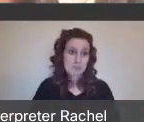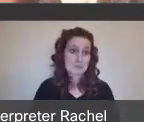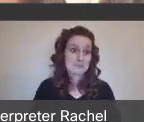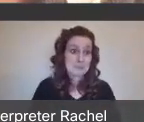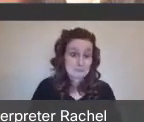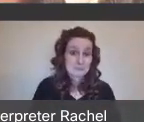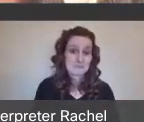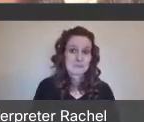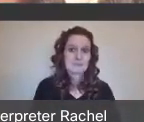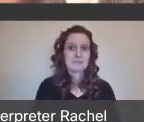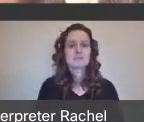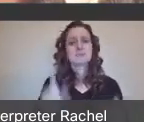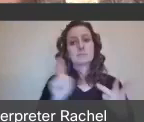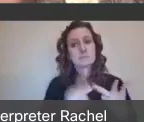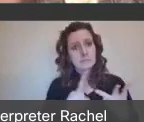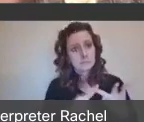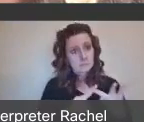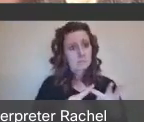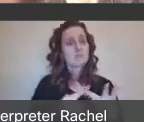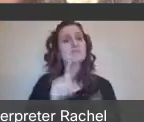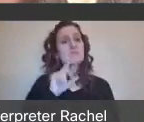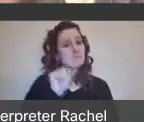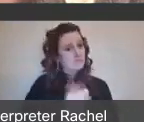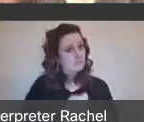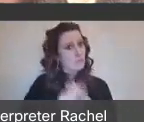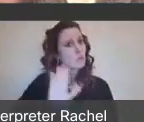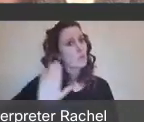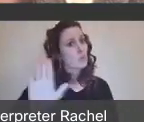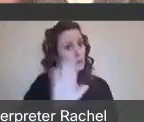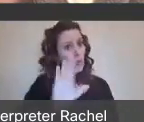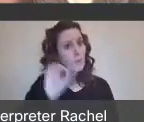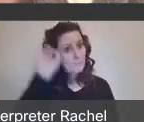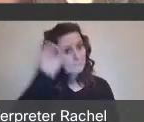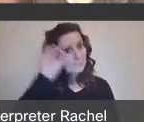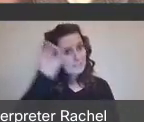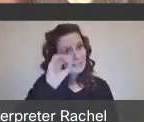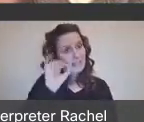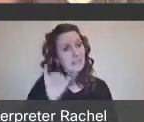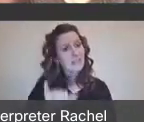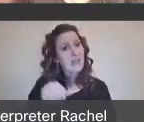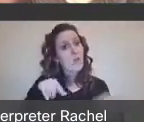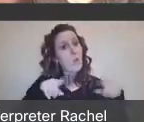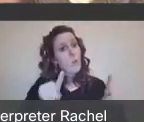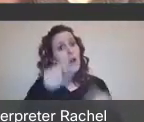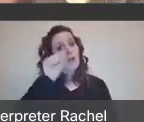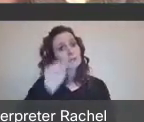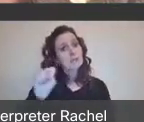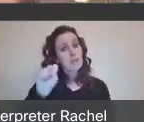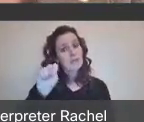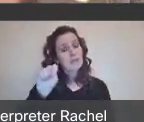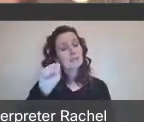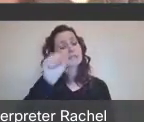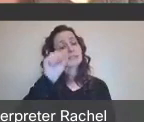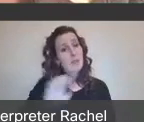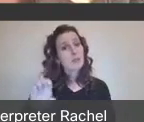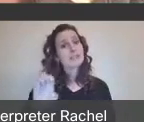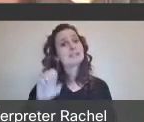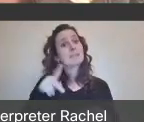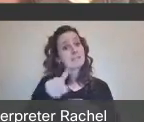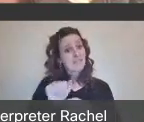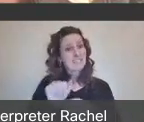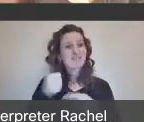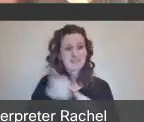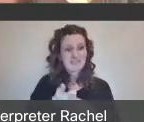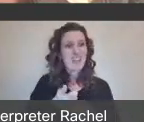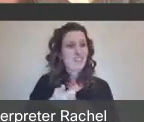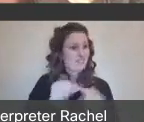[Reporter] So it is your opinion that while southeast PA was a hot spot as the virus spread and